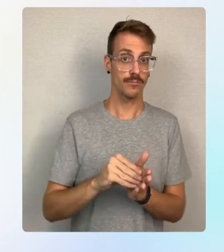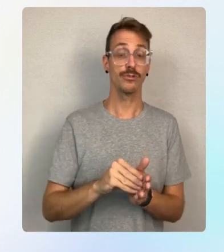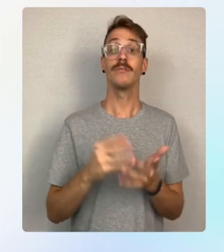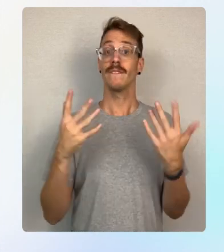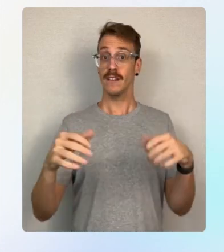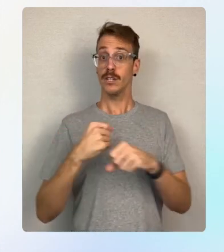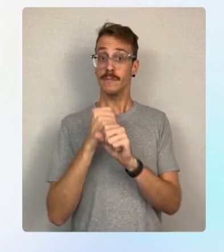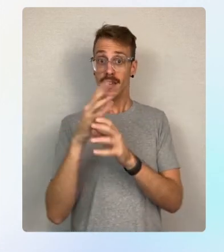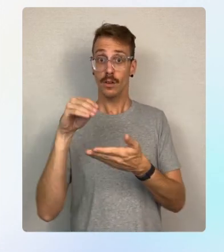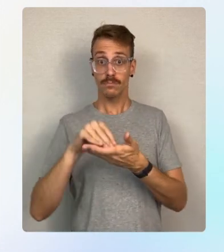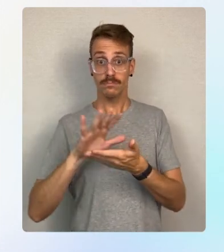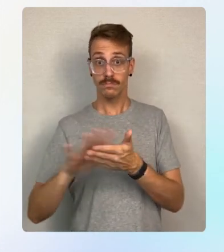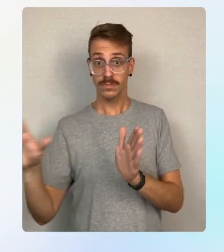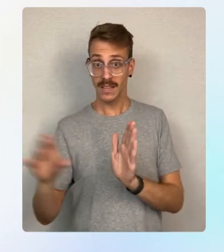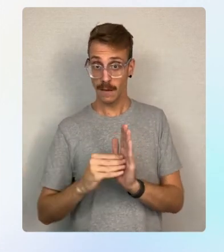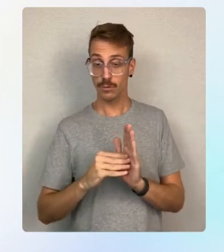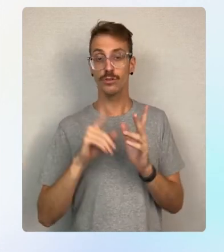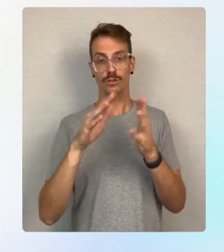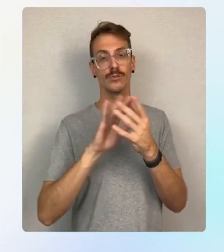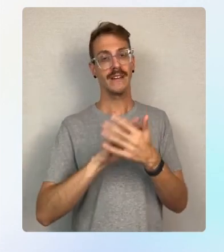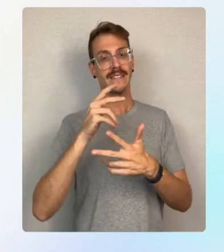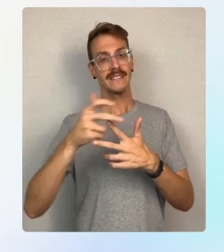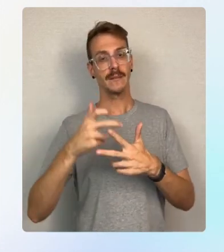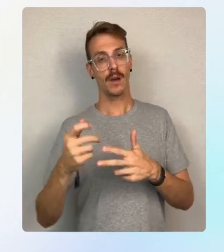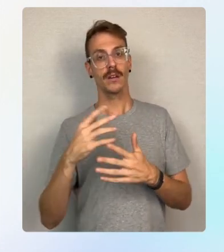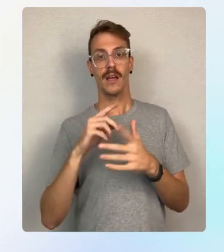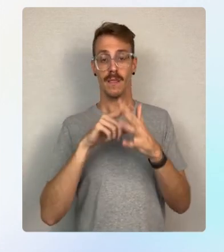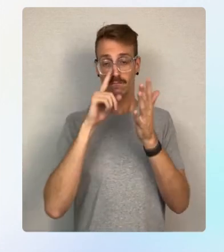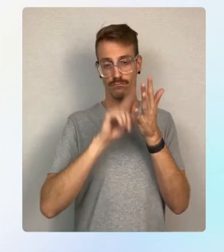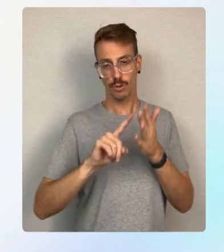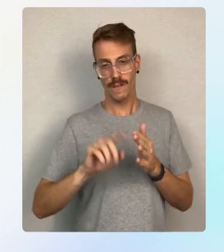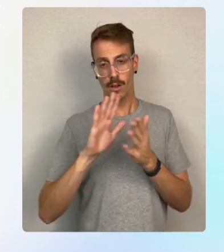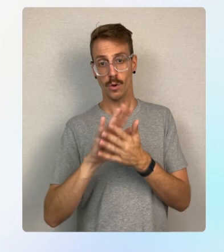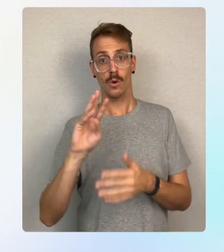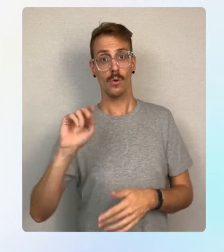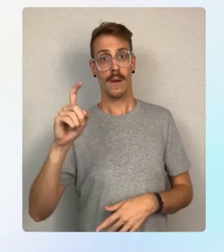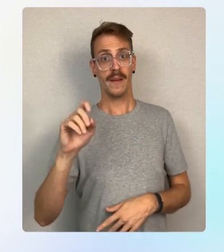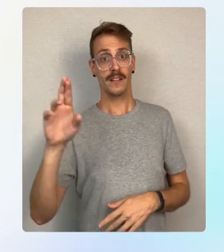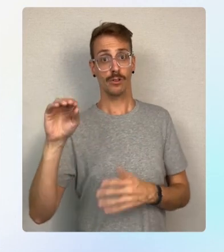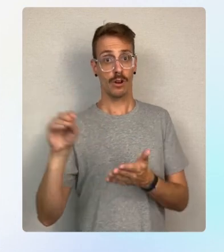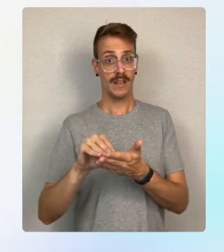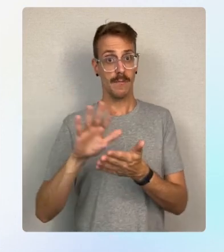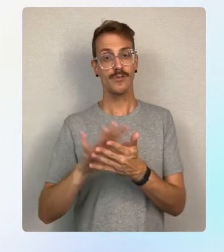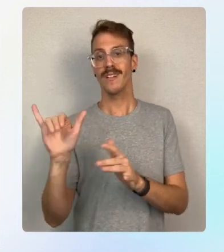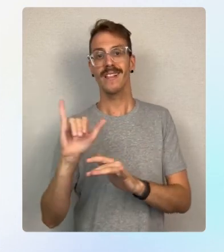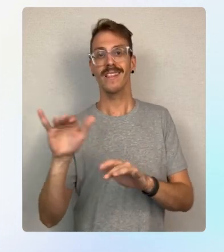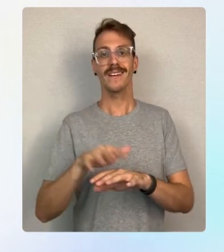After making a capture, you'll be able to debug and profile your WebXR capture like a native capture.